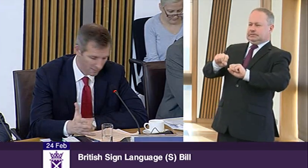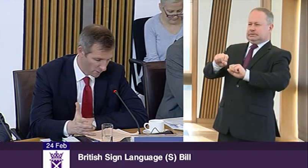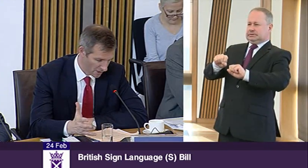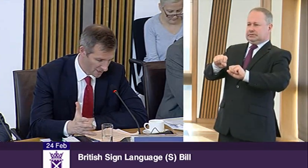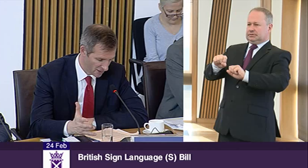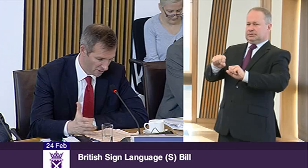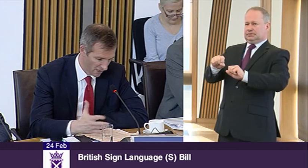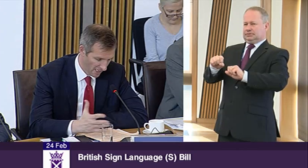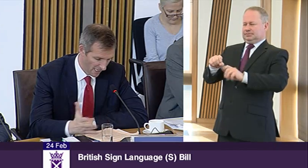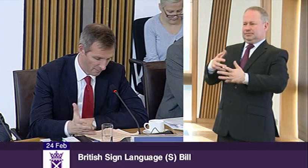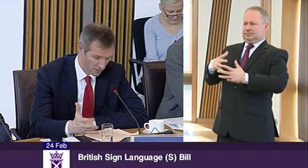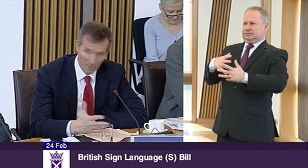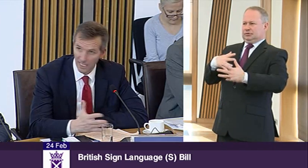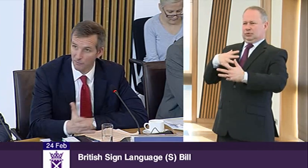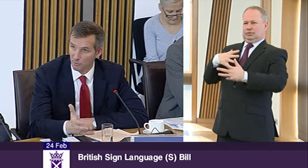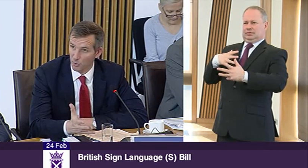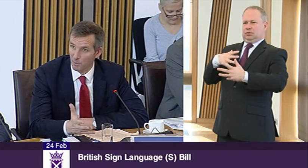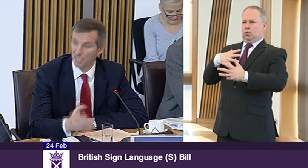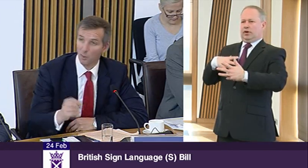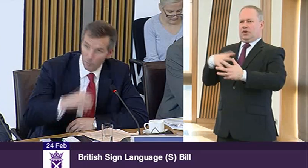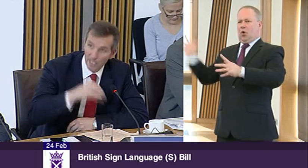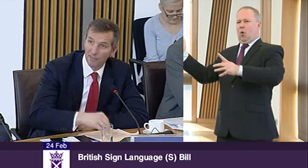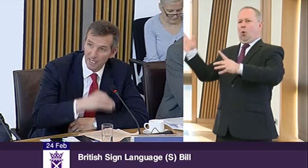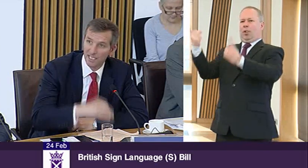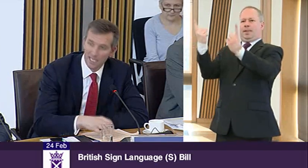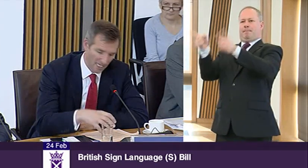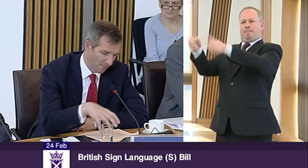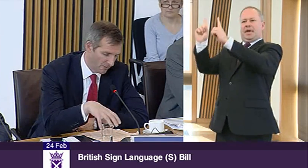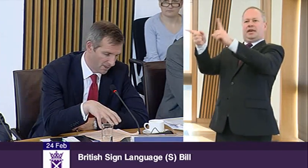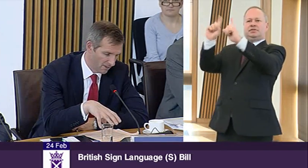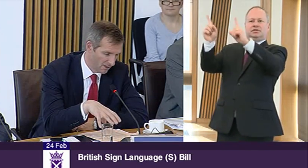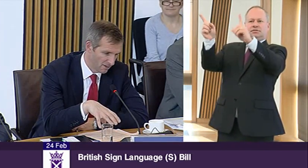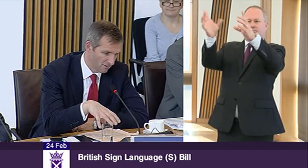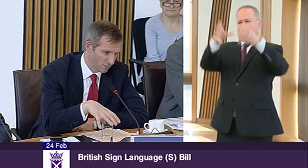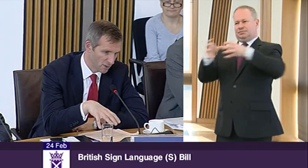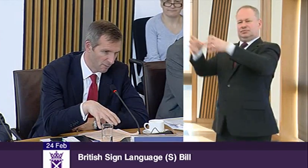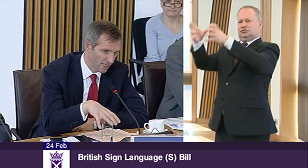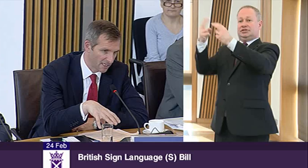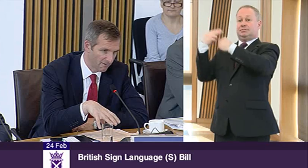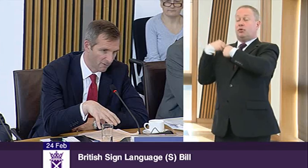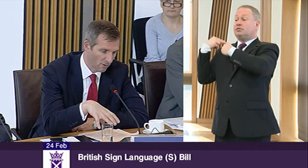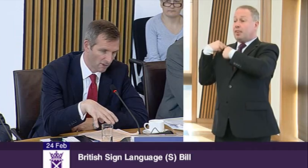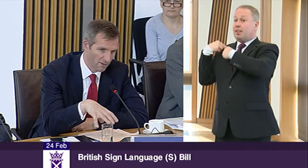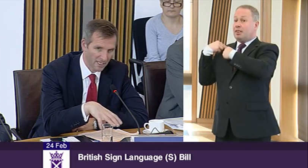anxieties around that, pointing to collective responsibility, albeit that the responsibility